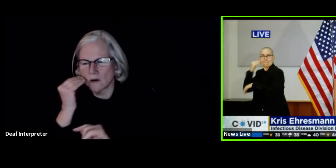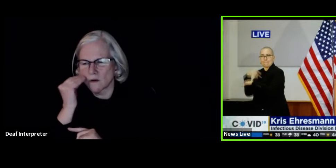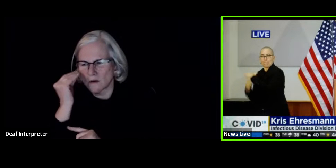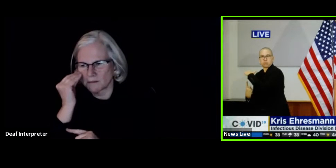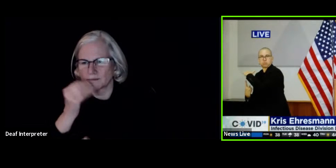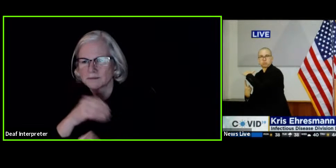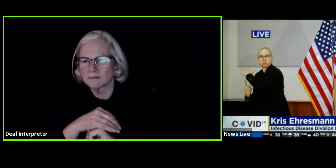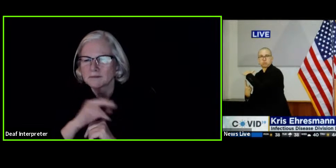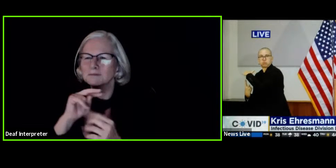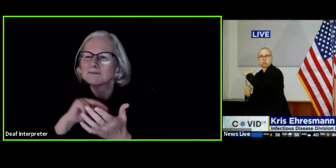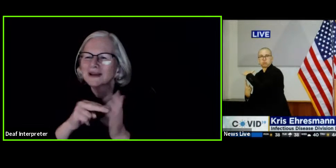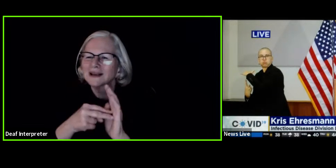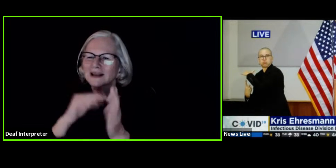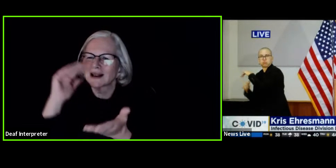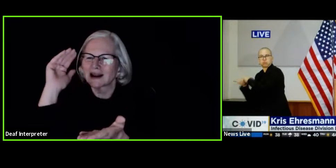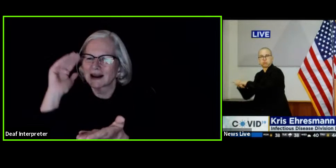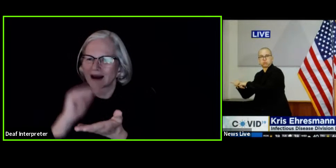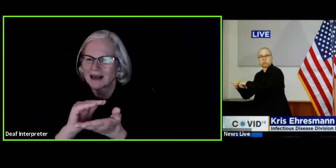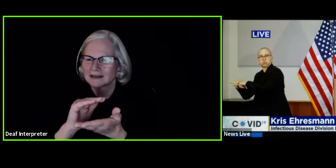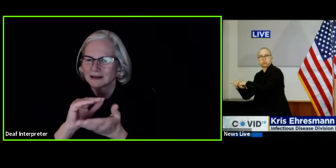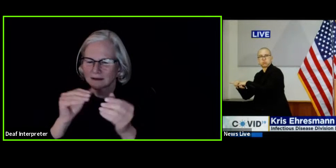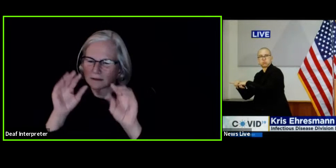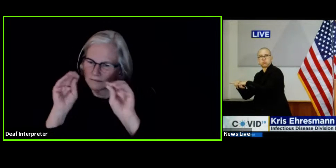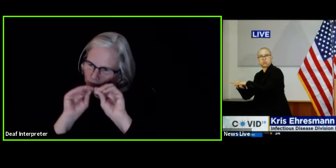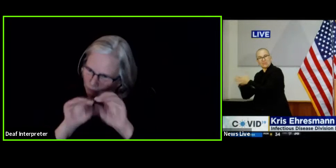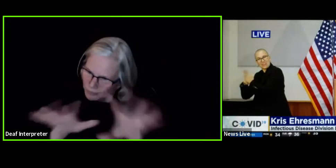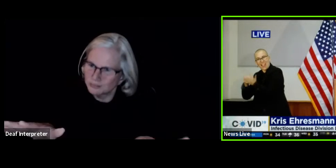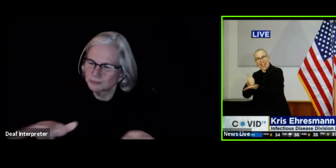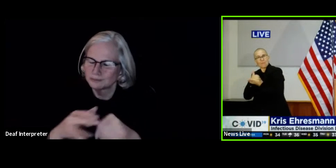THE DISEASE. AND SO THIS IS REALLY IMPORTANT AS WE WORK